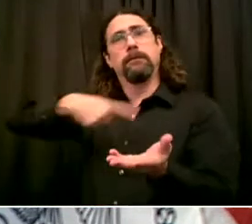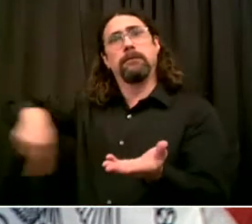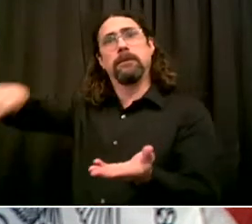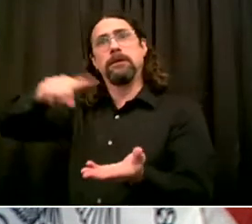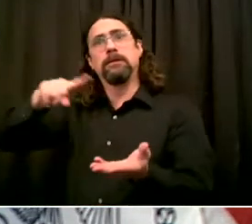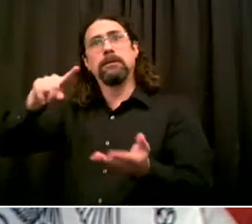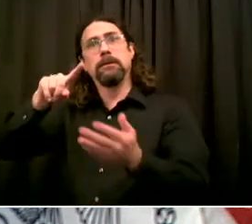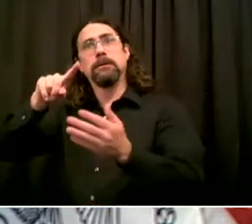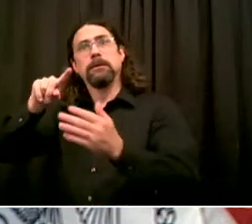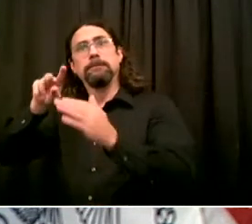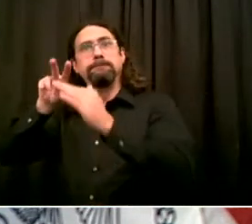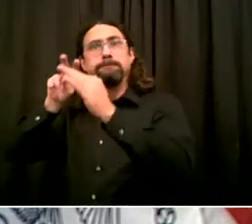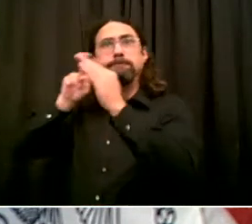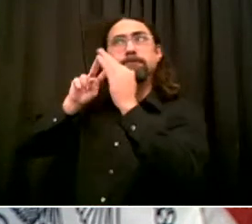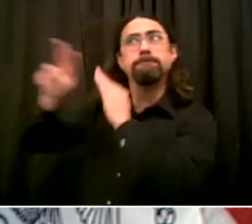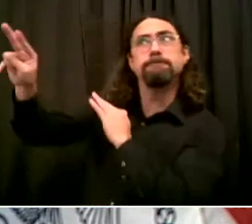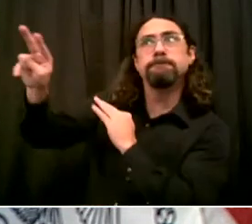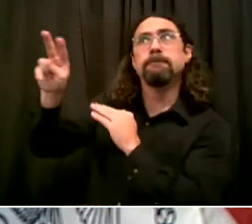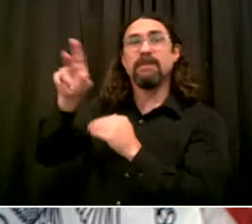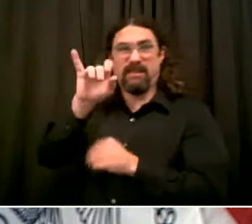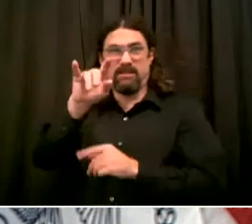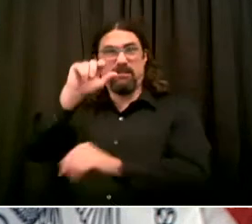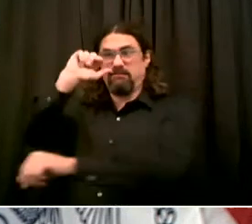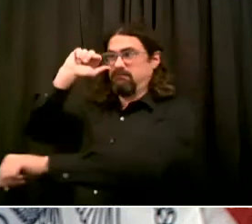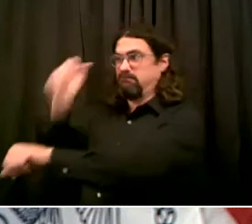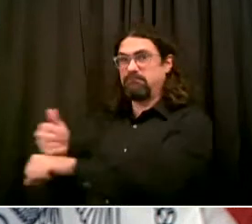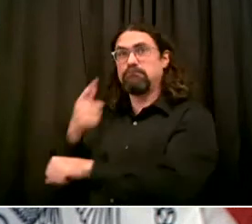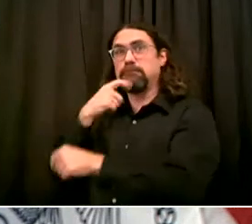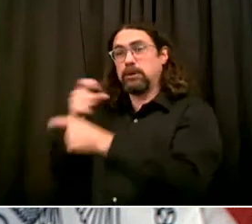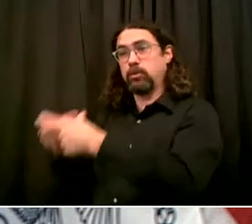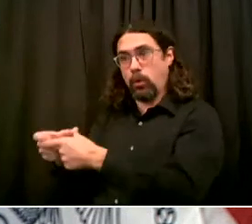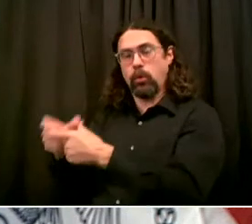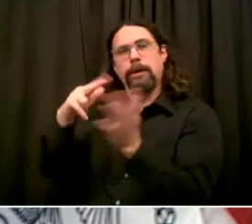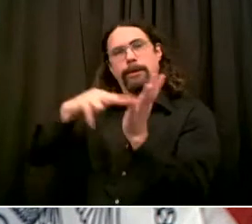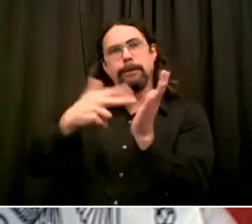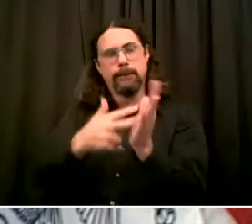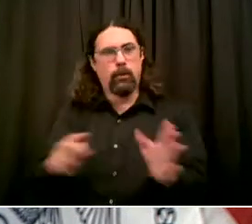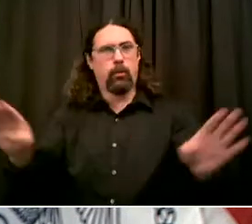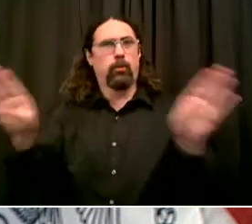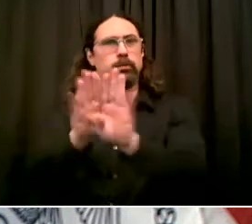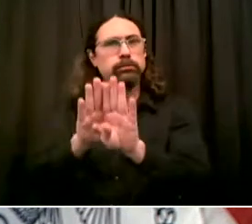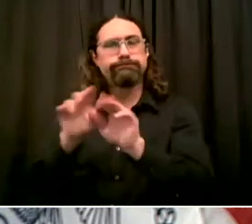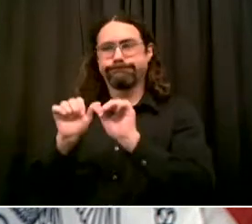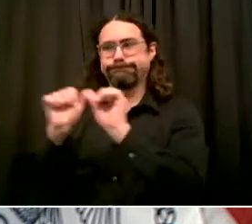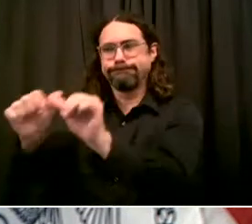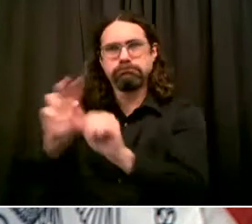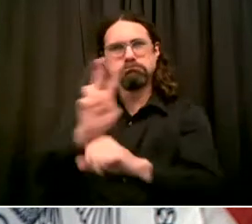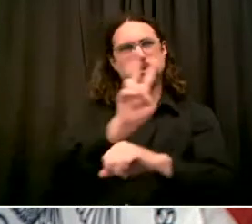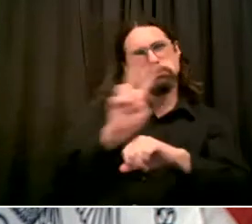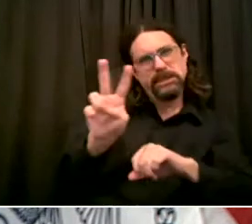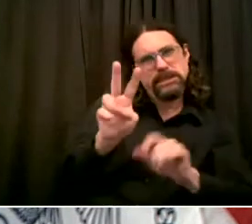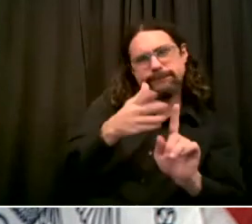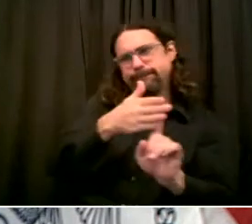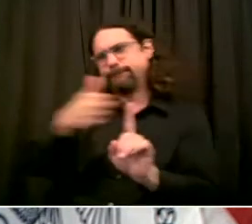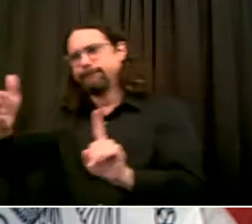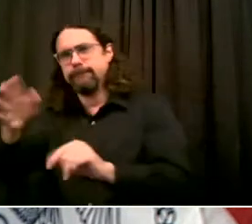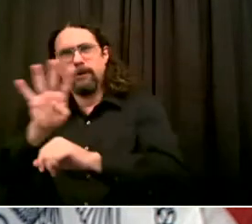TATOL L RANGE,E, THAT APPEARS TO BE HOLDING TRUE AND I'M VERY HOPEFUL OVER THIS WEEK, NEXT WEWE, EKTHAT T WWE